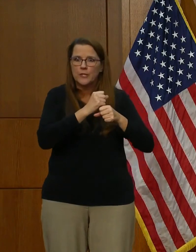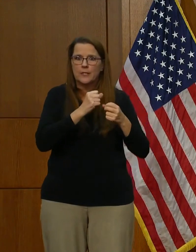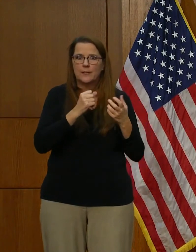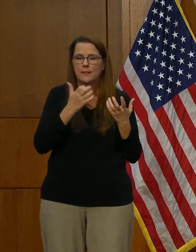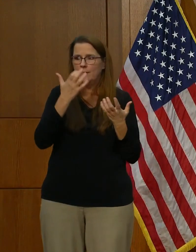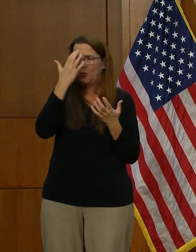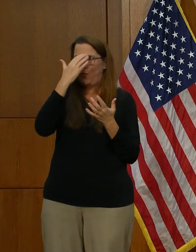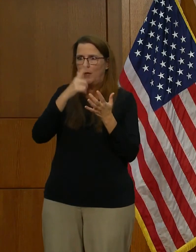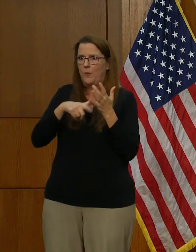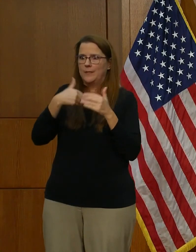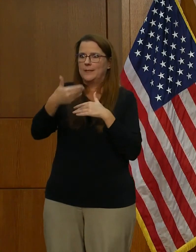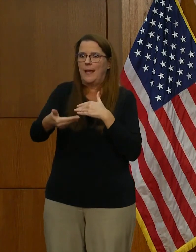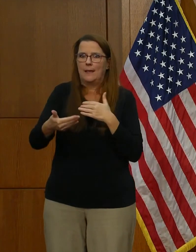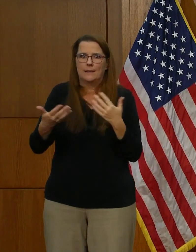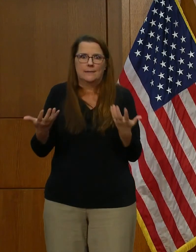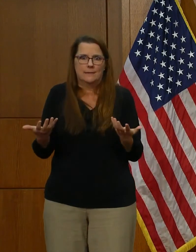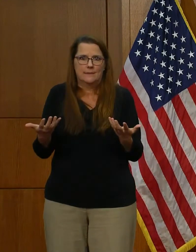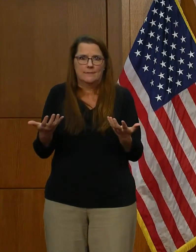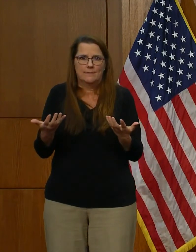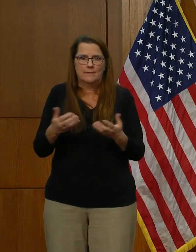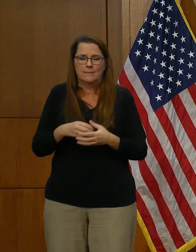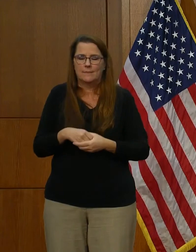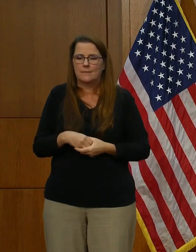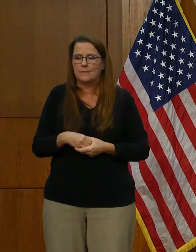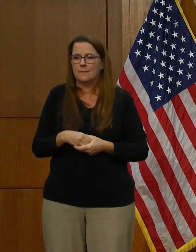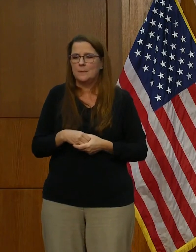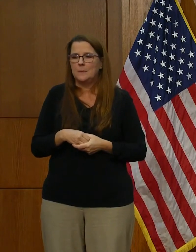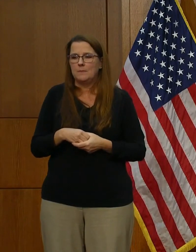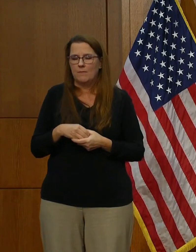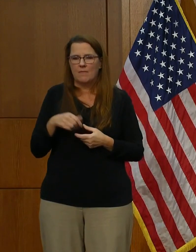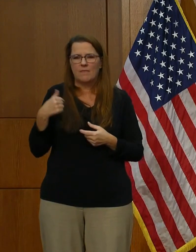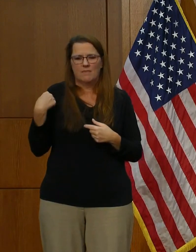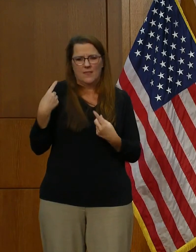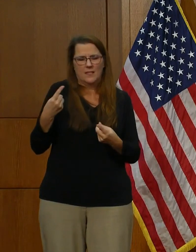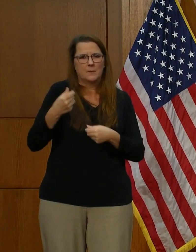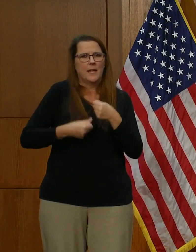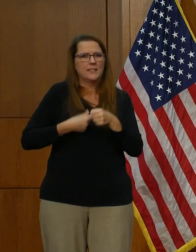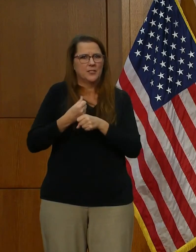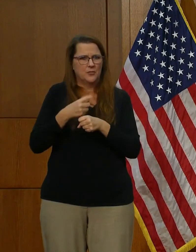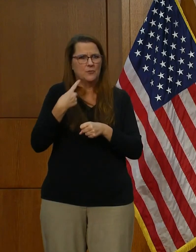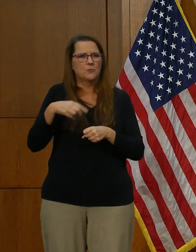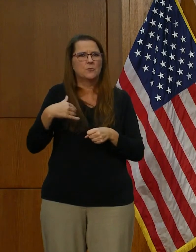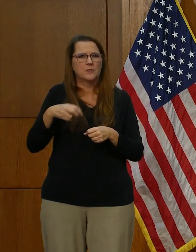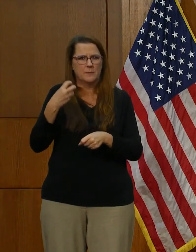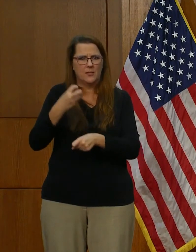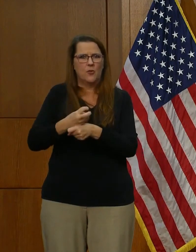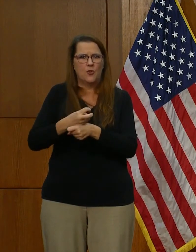A LOSS OF SECURITY. AND OF KNOWING WHAT WILL HAPPEN NEXT.